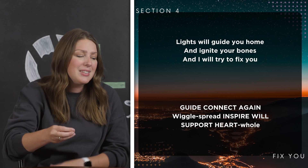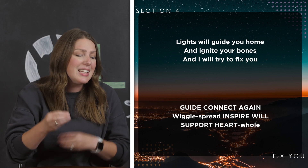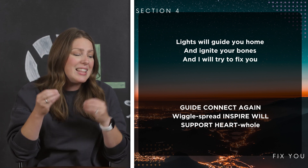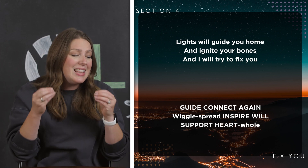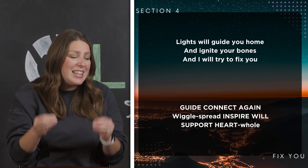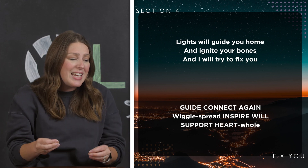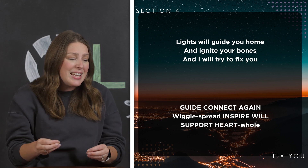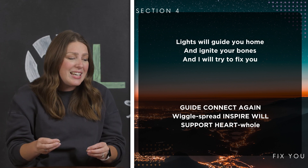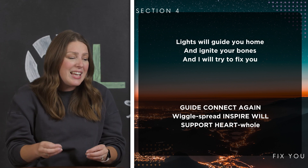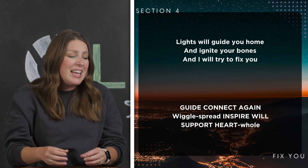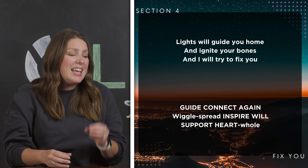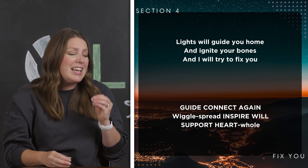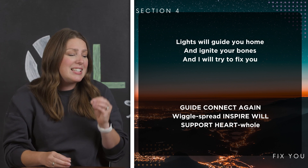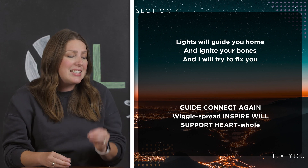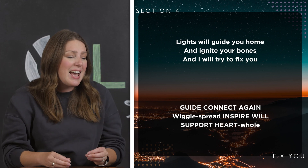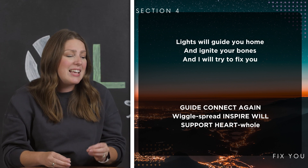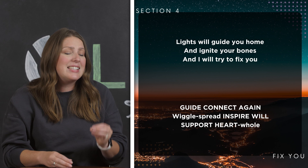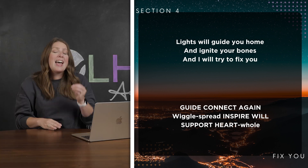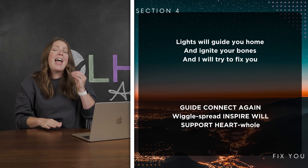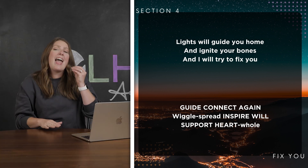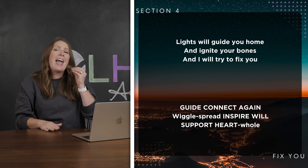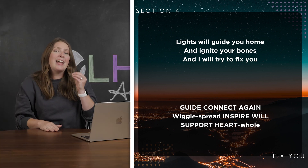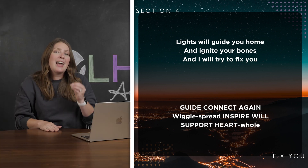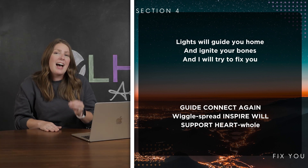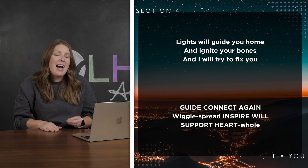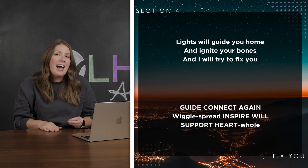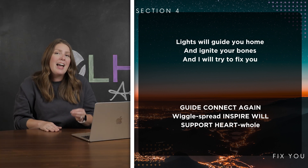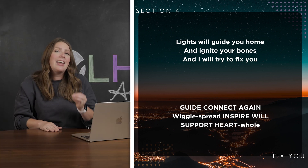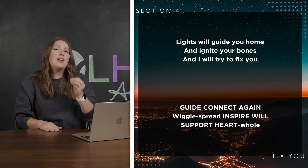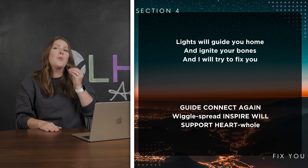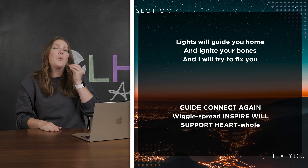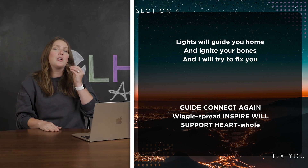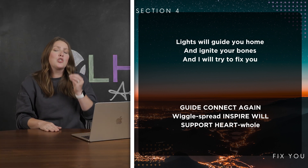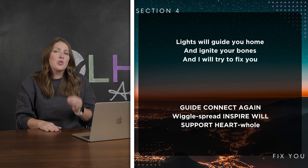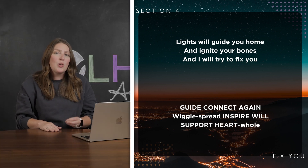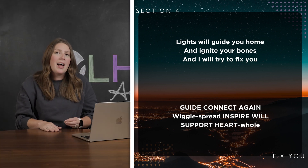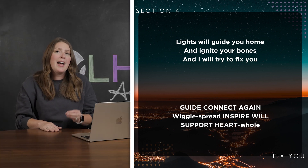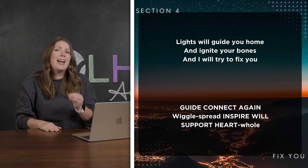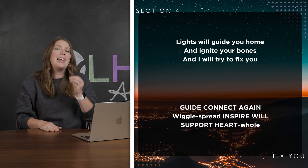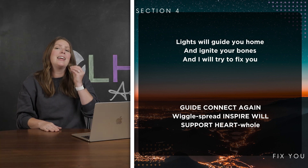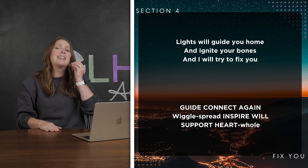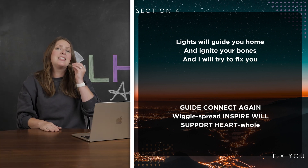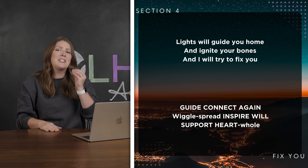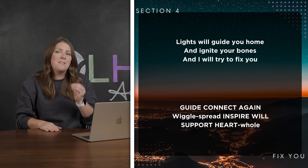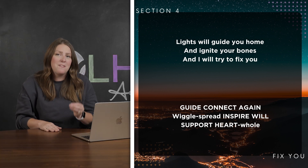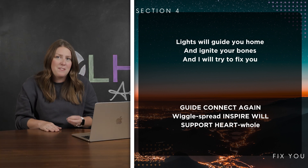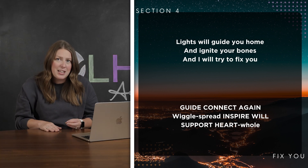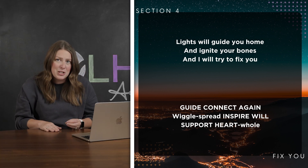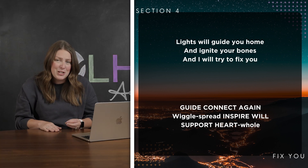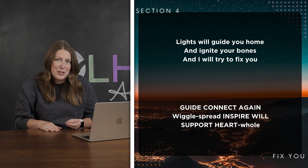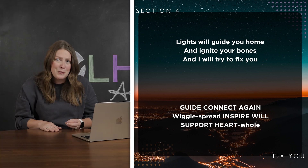And then it says, and I will try to fix you.